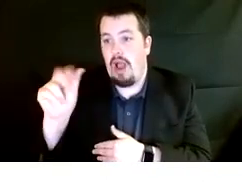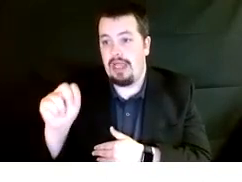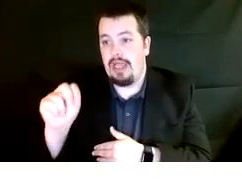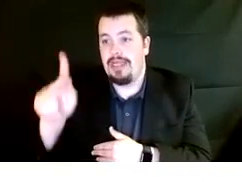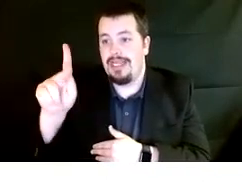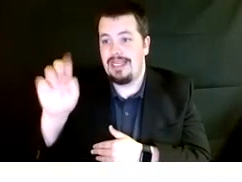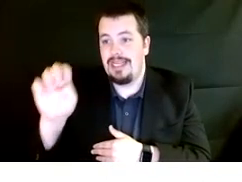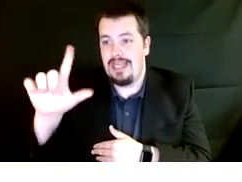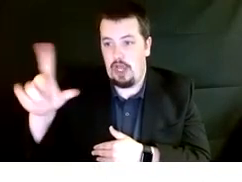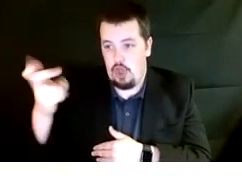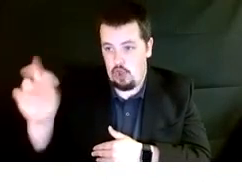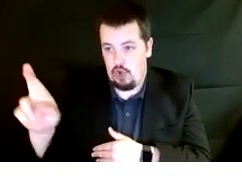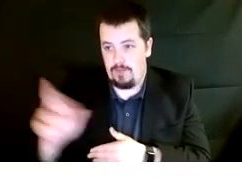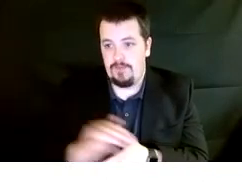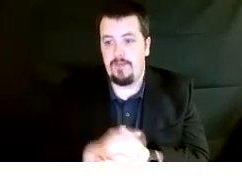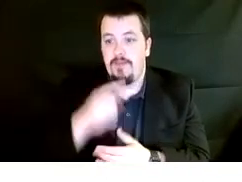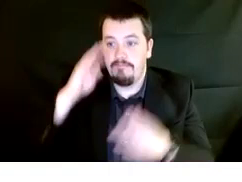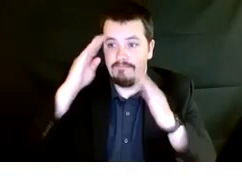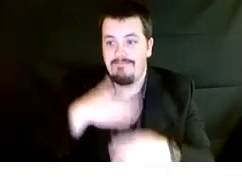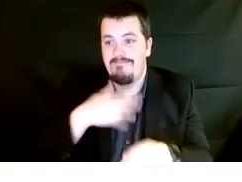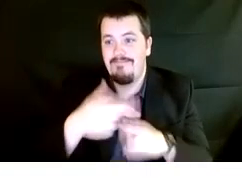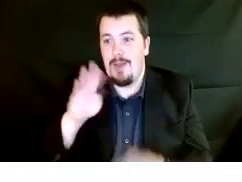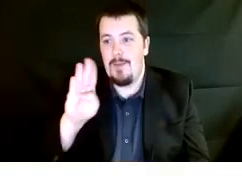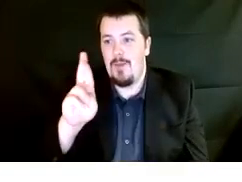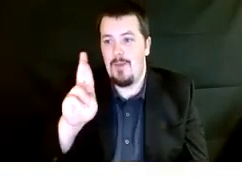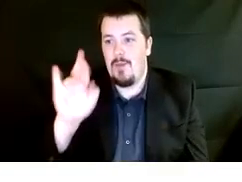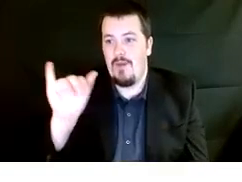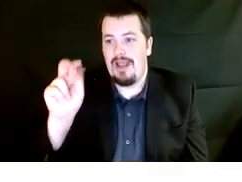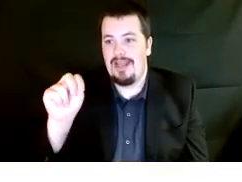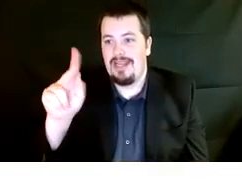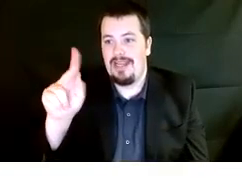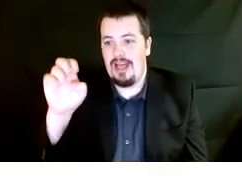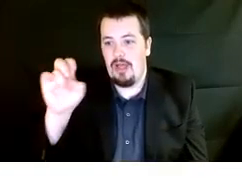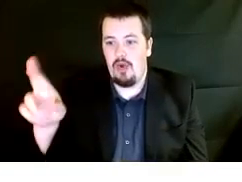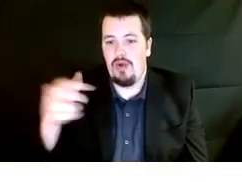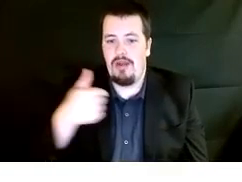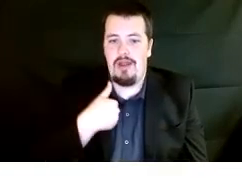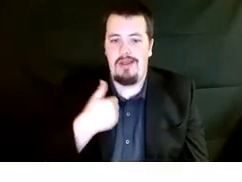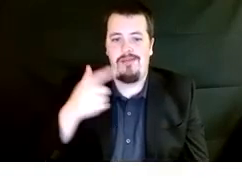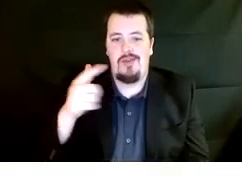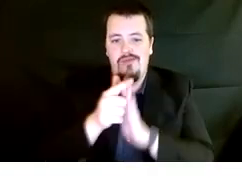hi I am Brian Keller I am the Public Policy and Voting Attorney at Disability Rights Tennessee